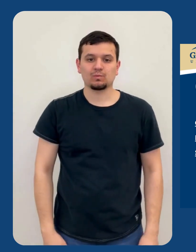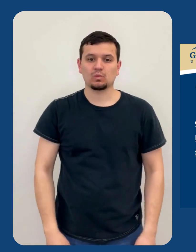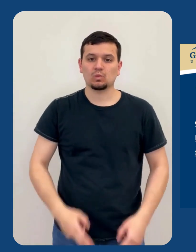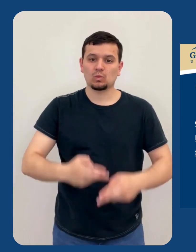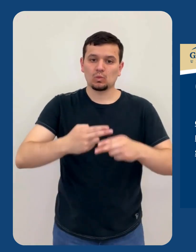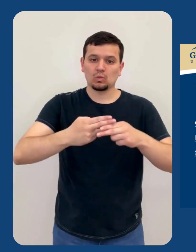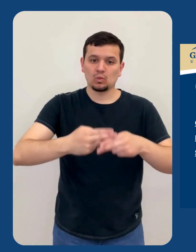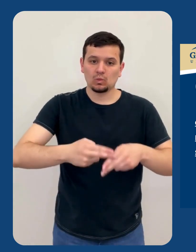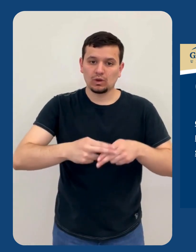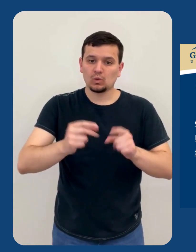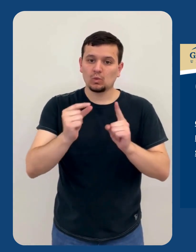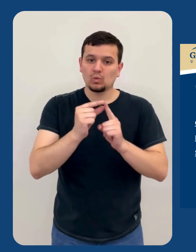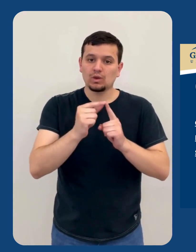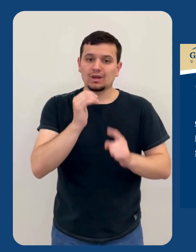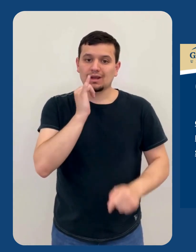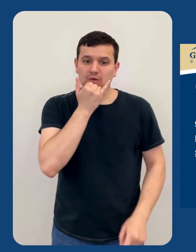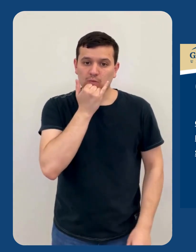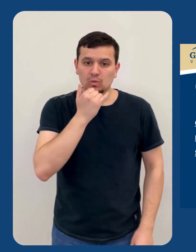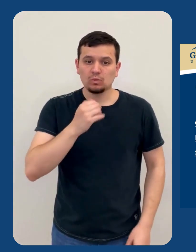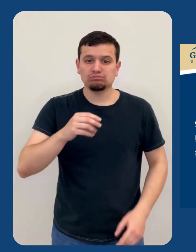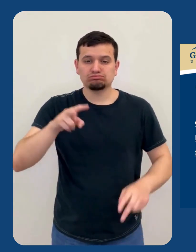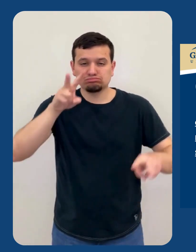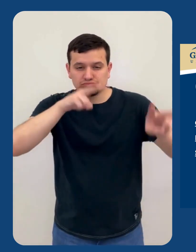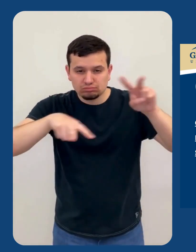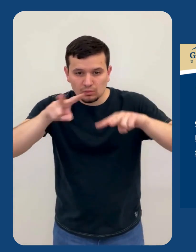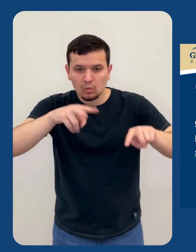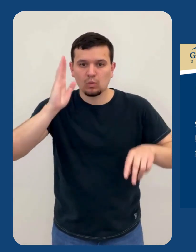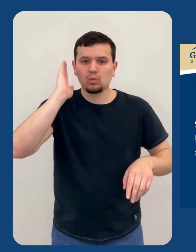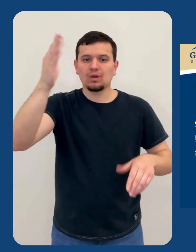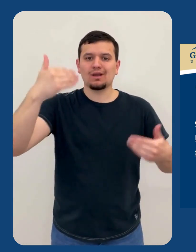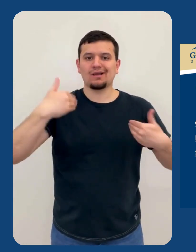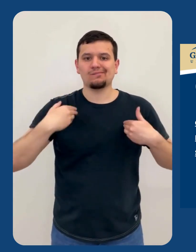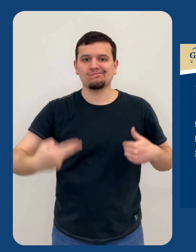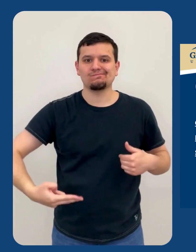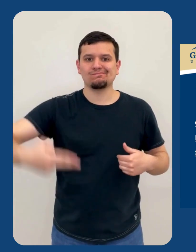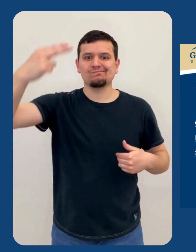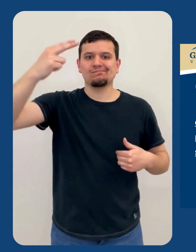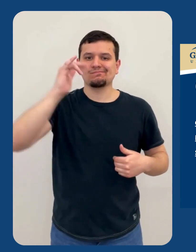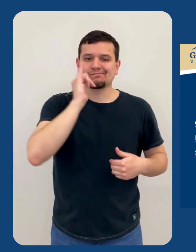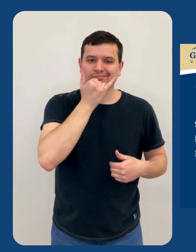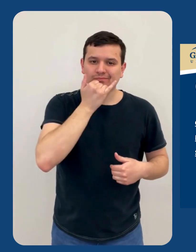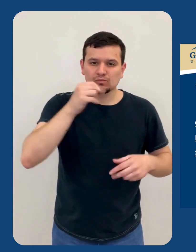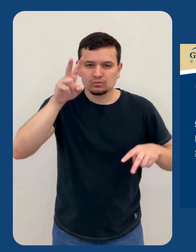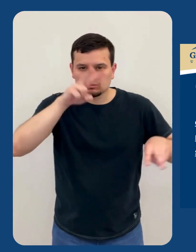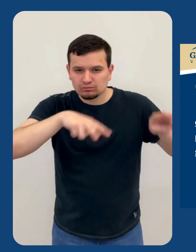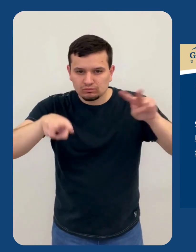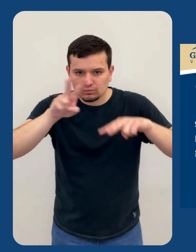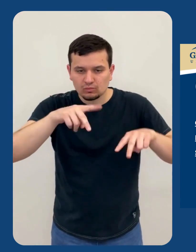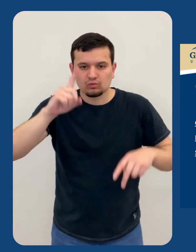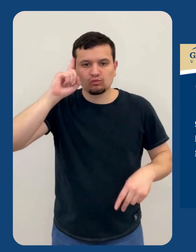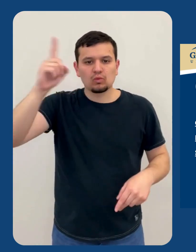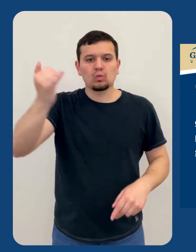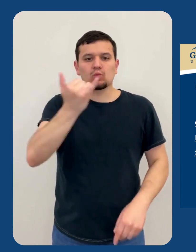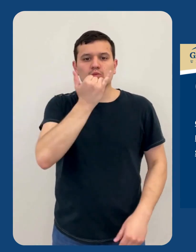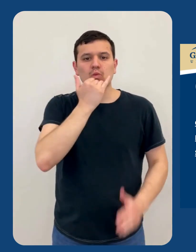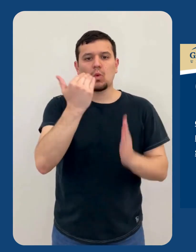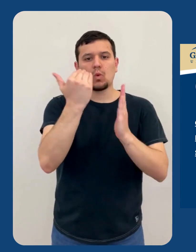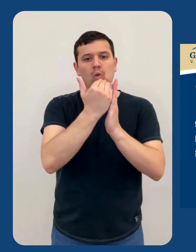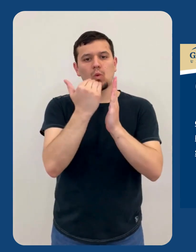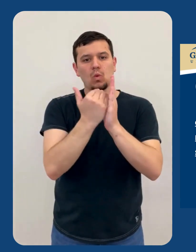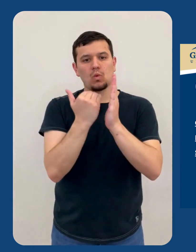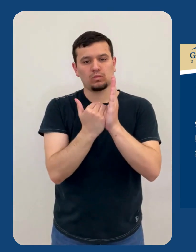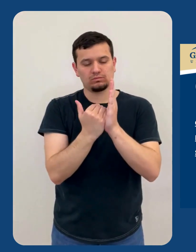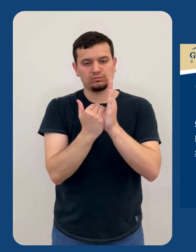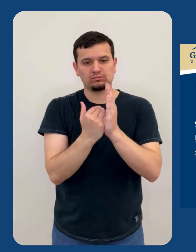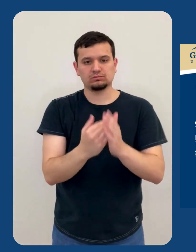Weighted word error rate will have higher error rates for the wrong order.